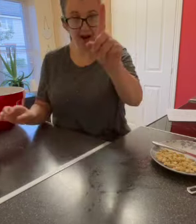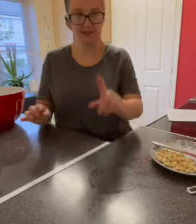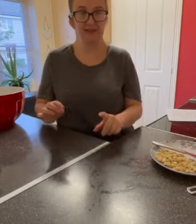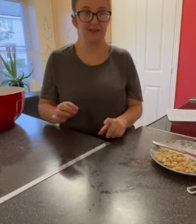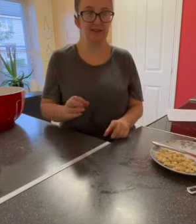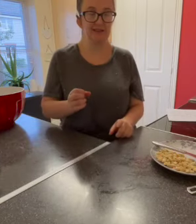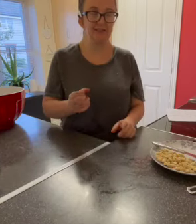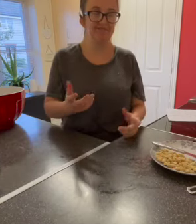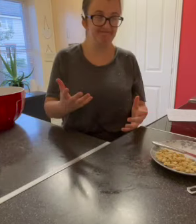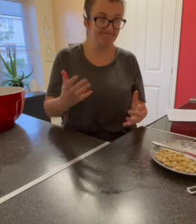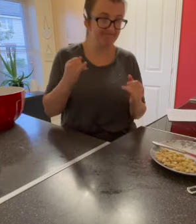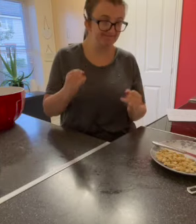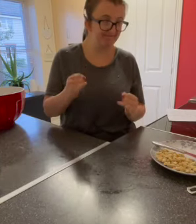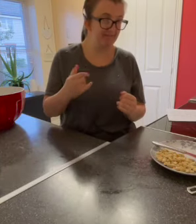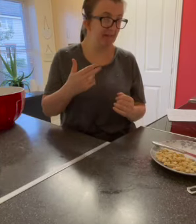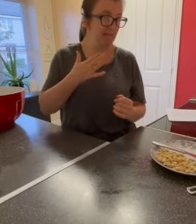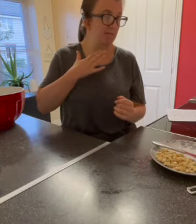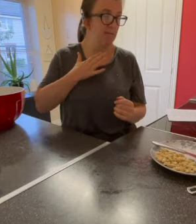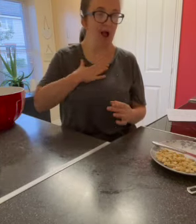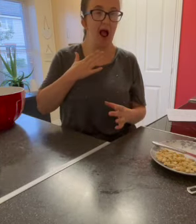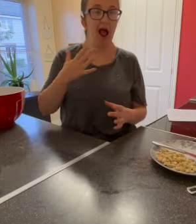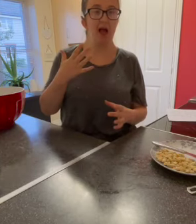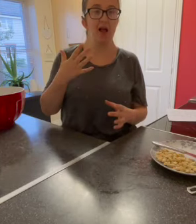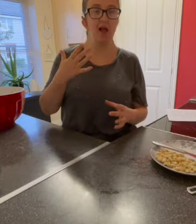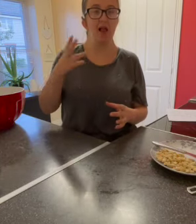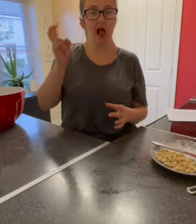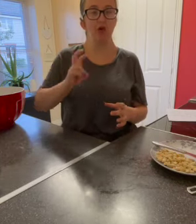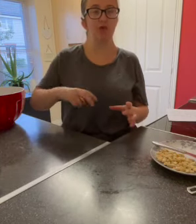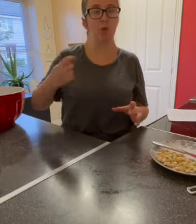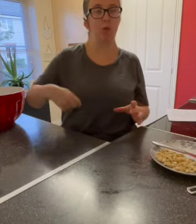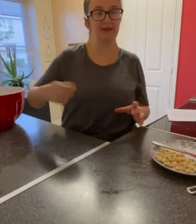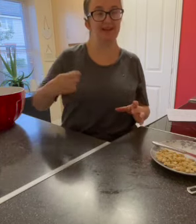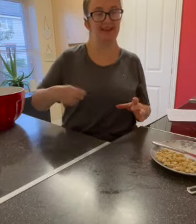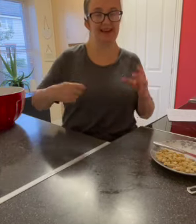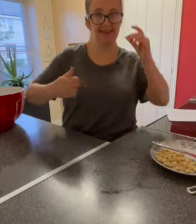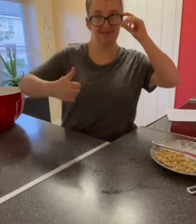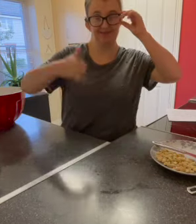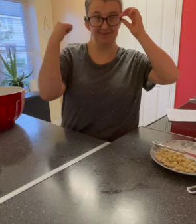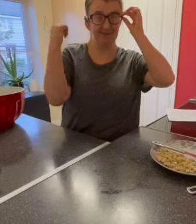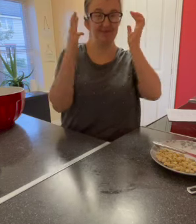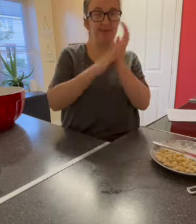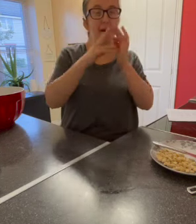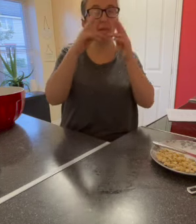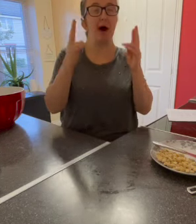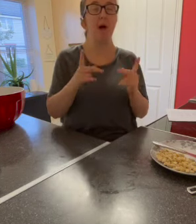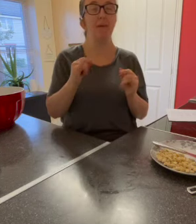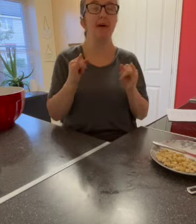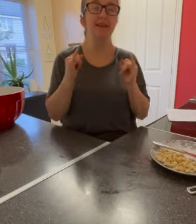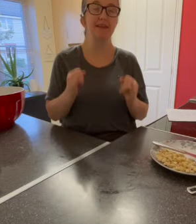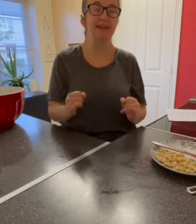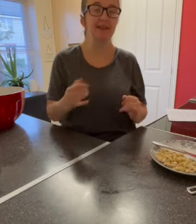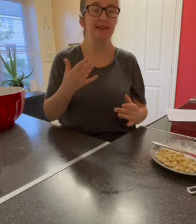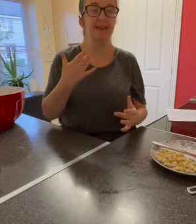Left my electric whisk at my mum's house but unfortunately